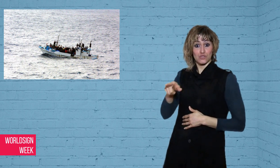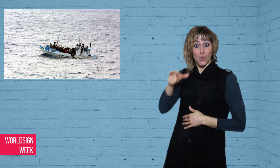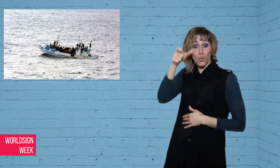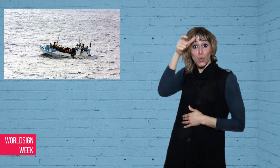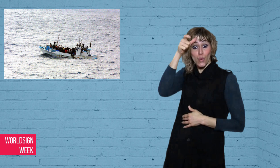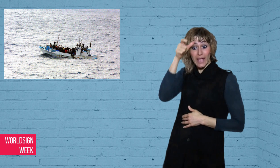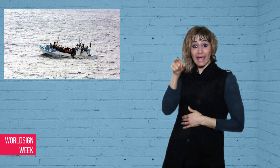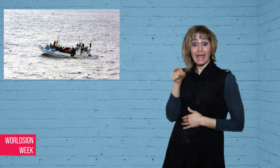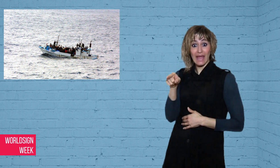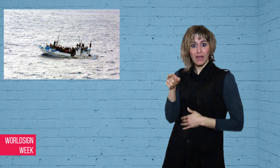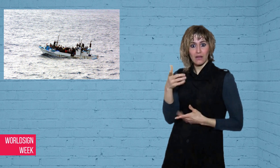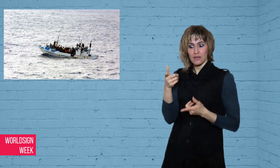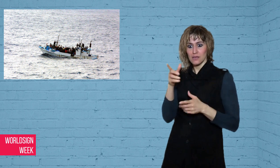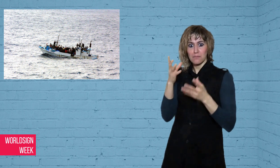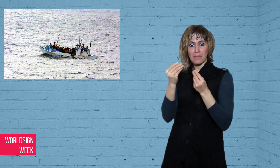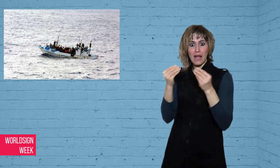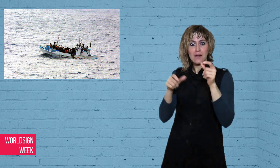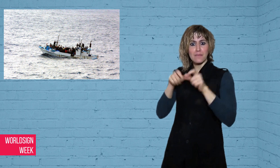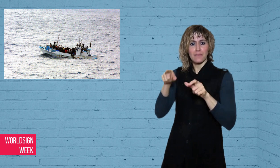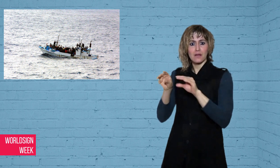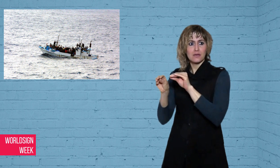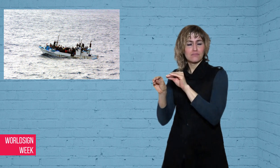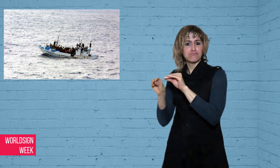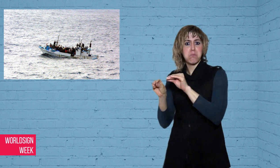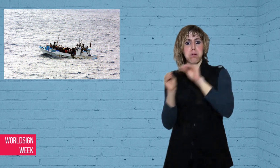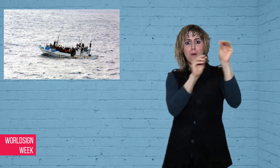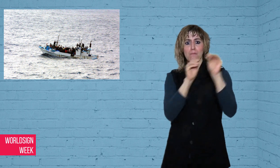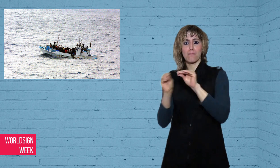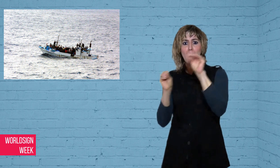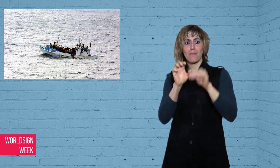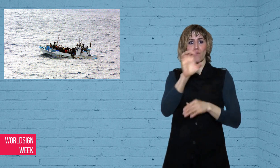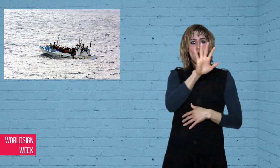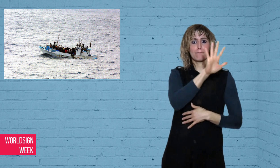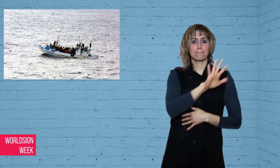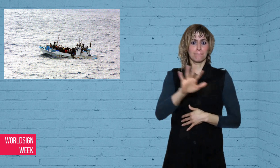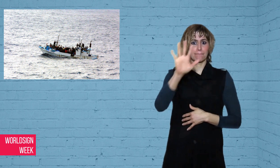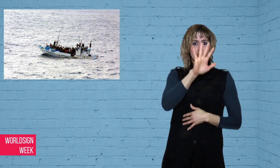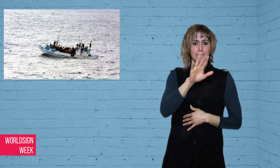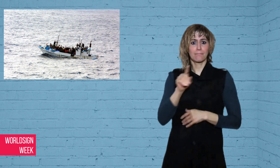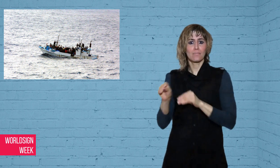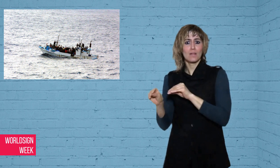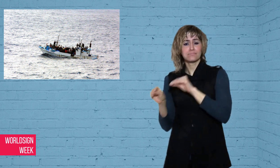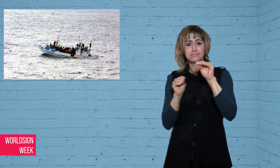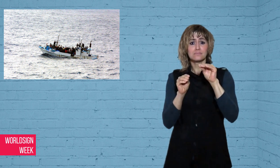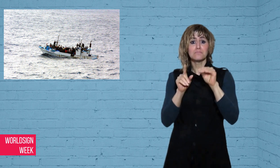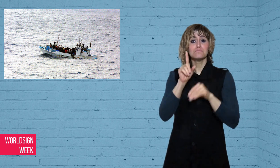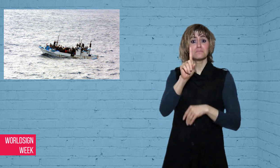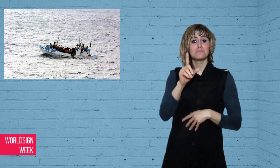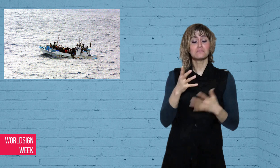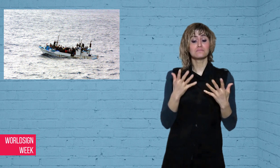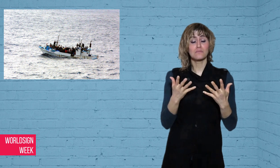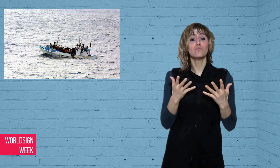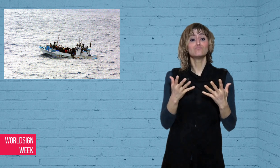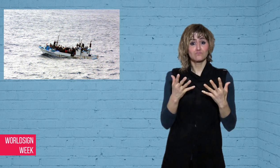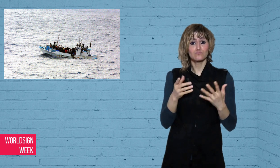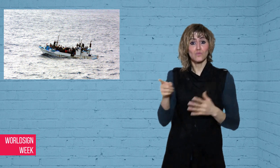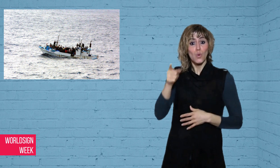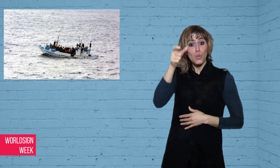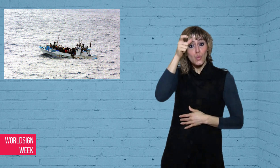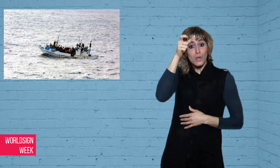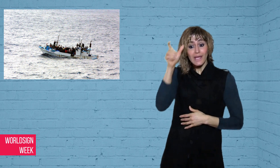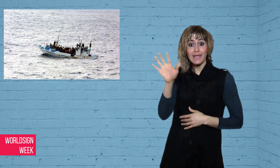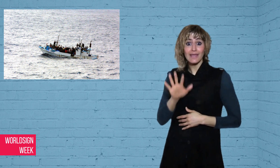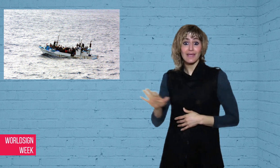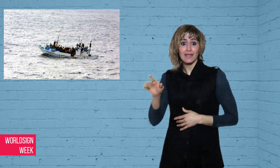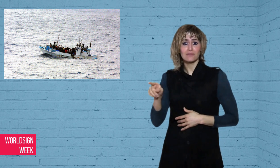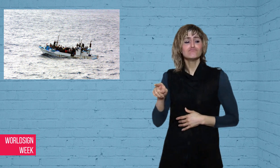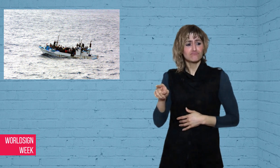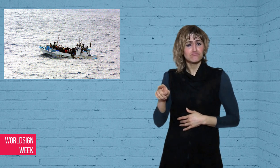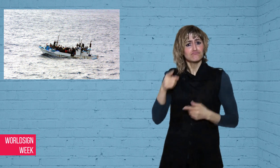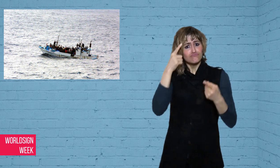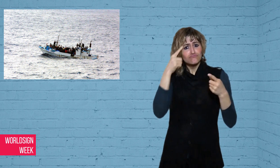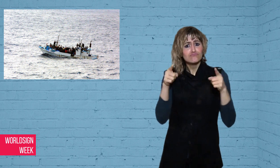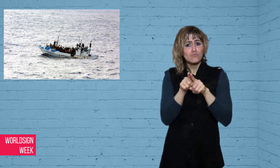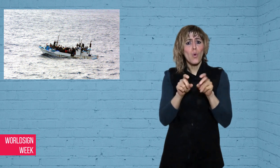the flow of refugees from Turkey, who also